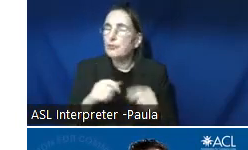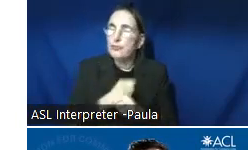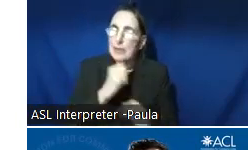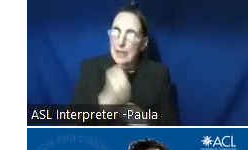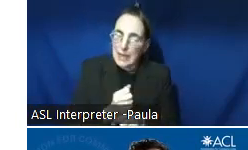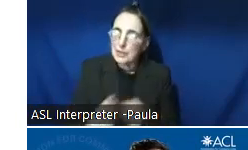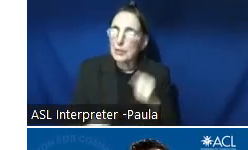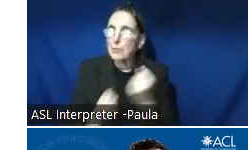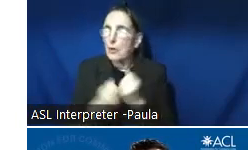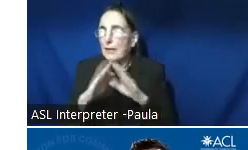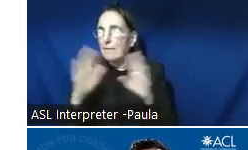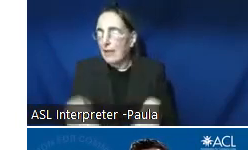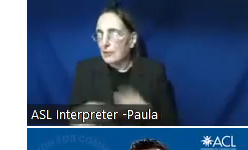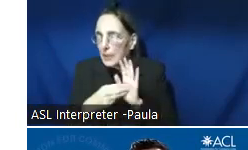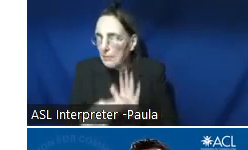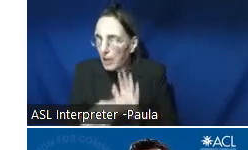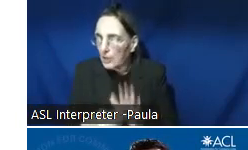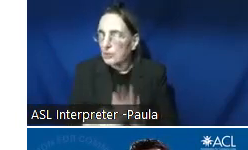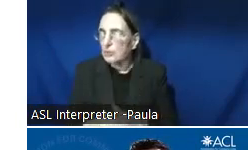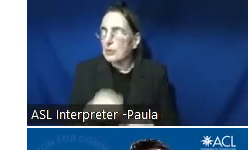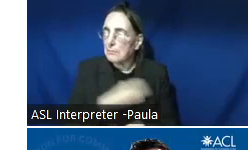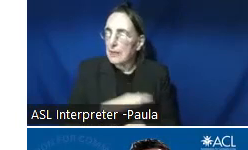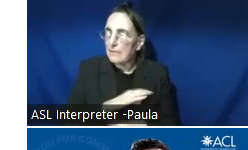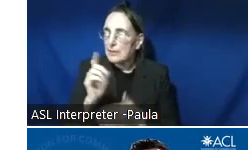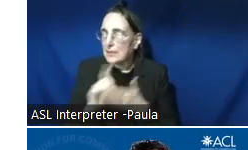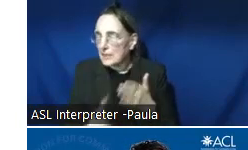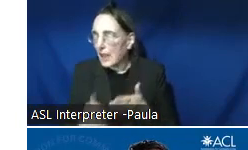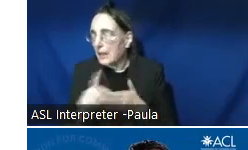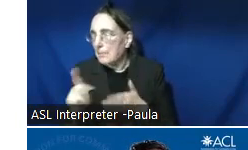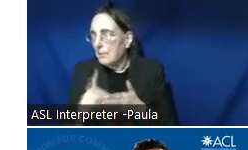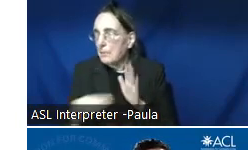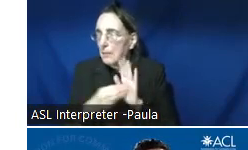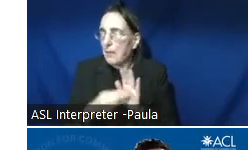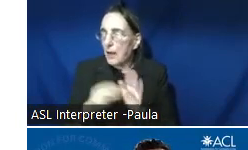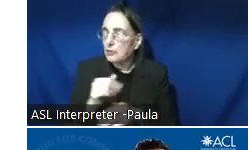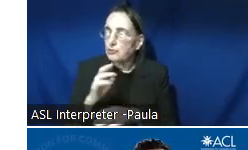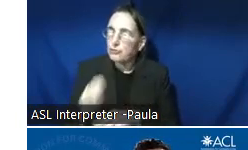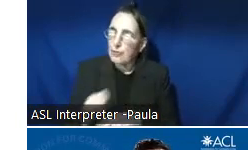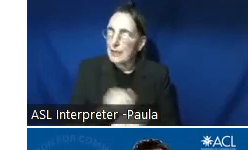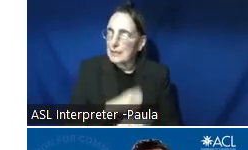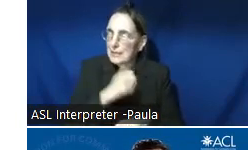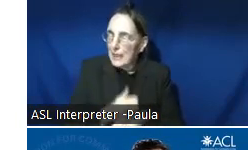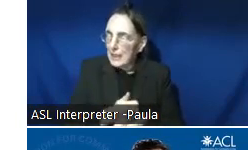service and benefit design, payment models and rate settings, data strategies to identify and prioritize individuals for